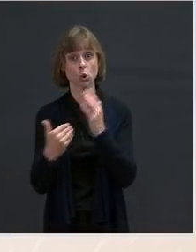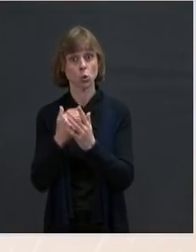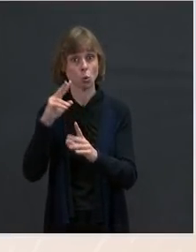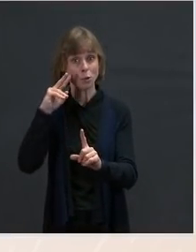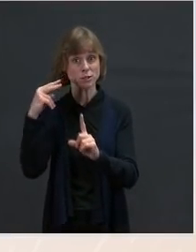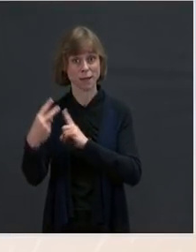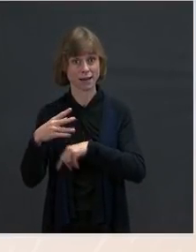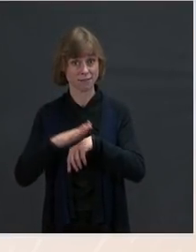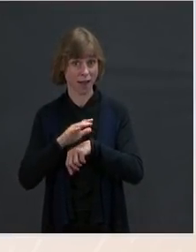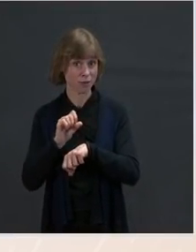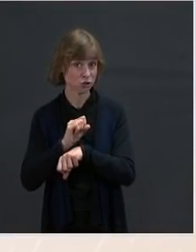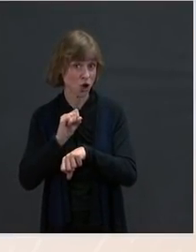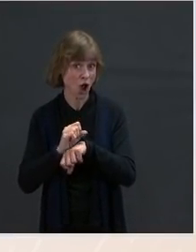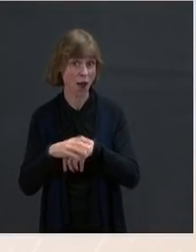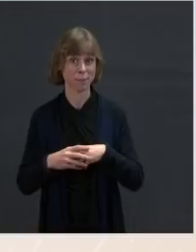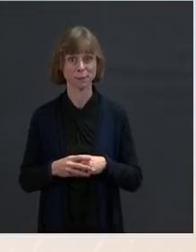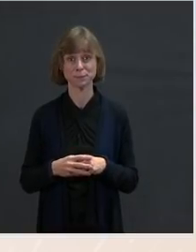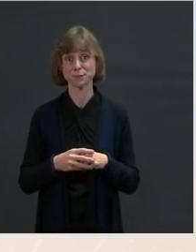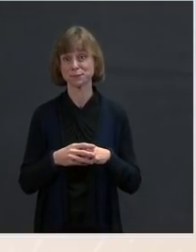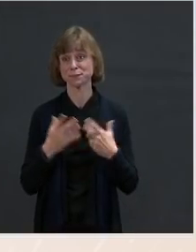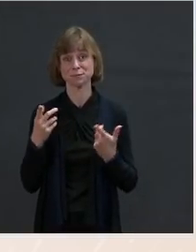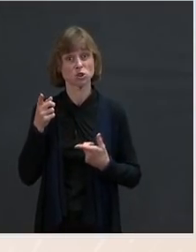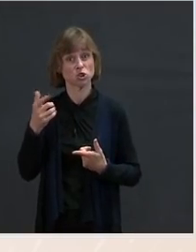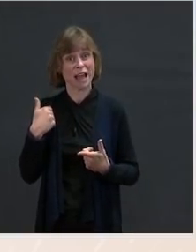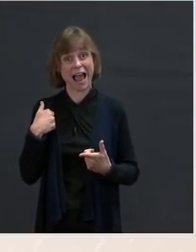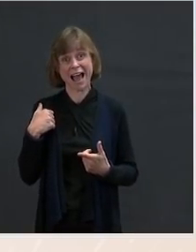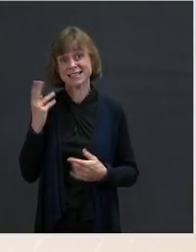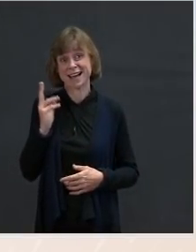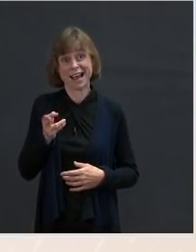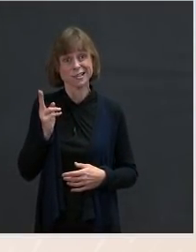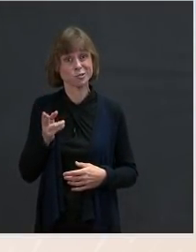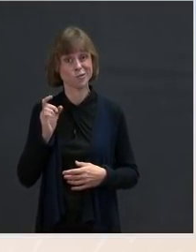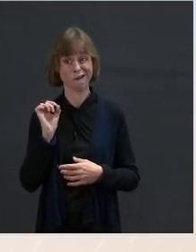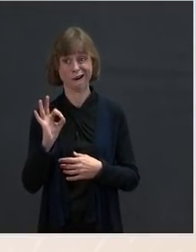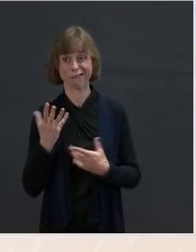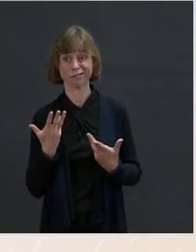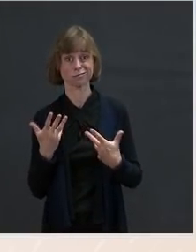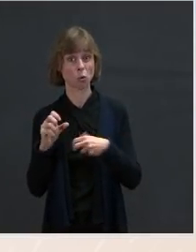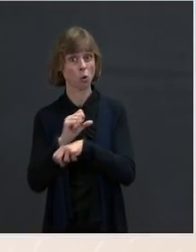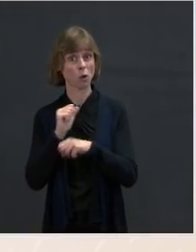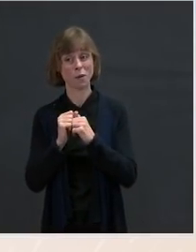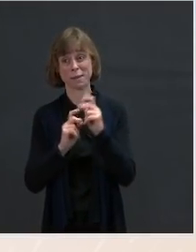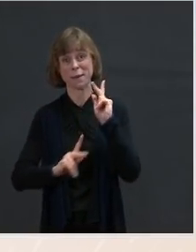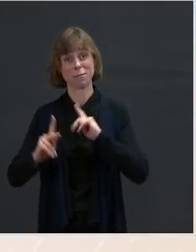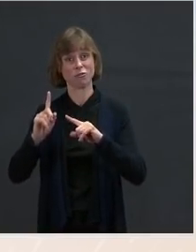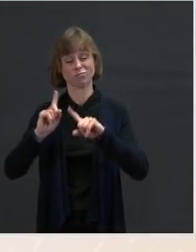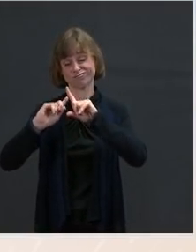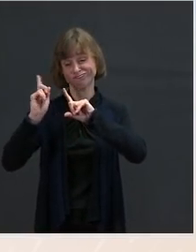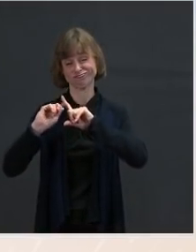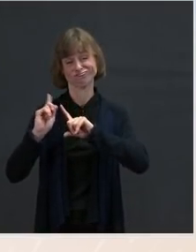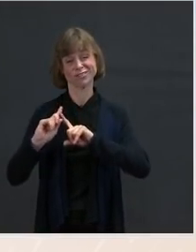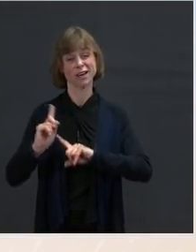because she has a record of working with people from a range of organizations, of different viewpoints.